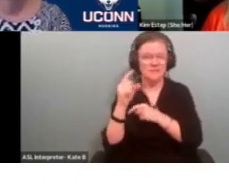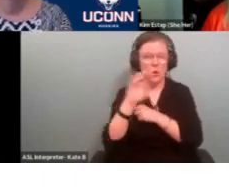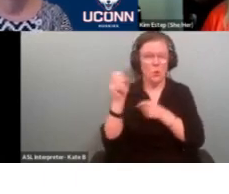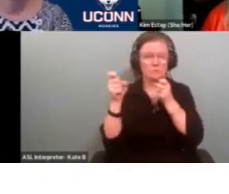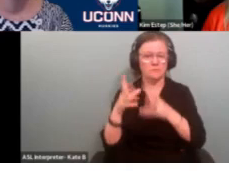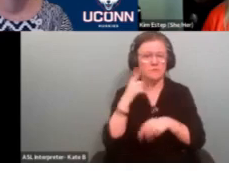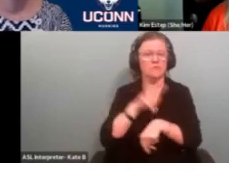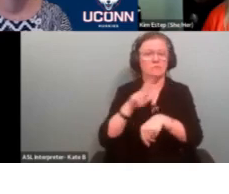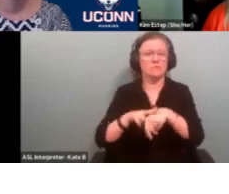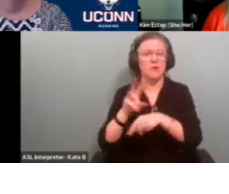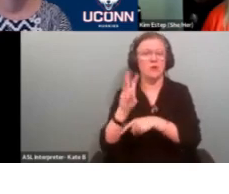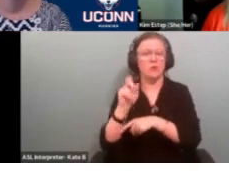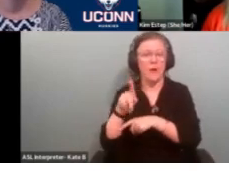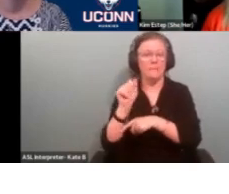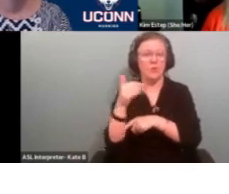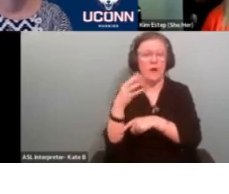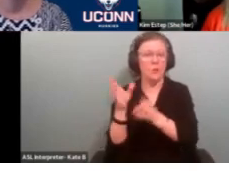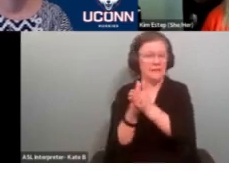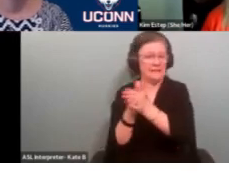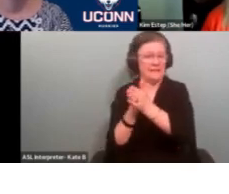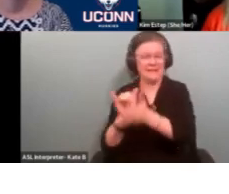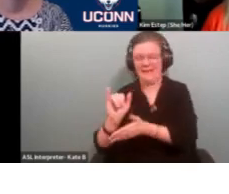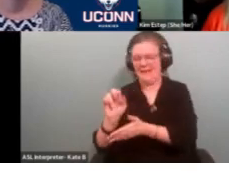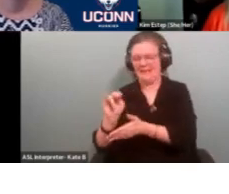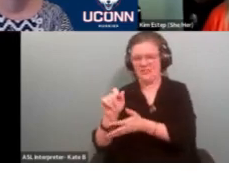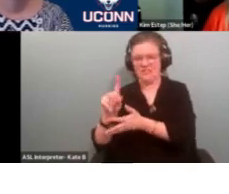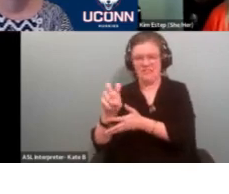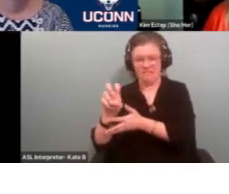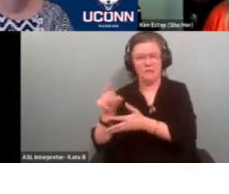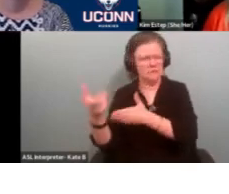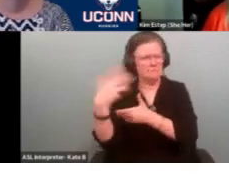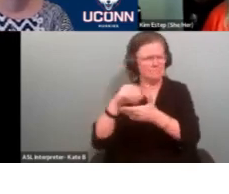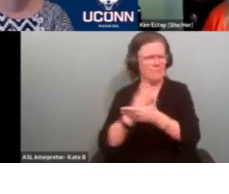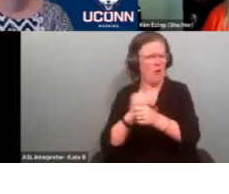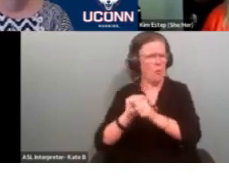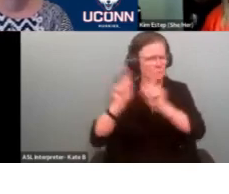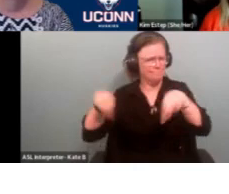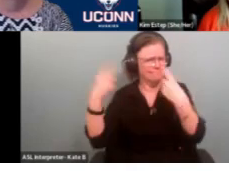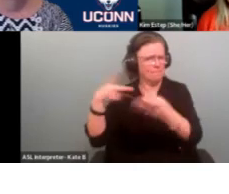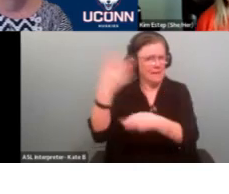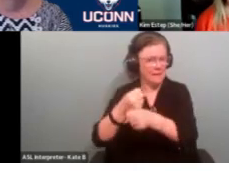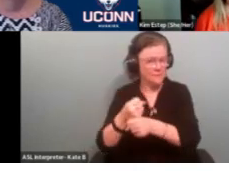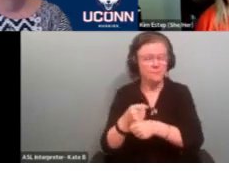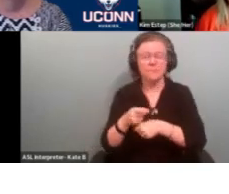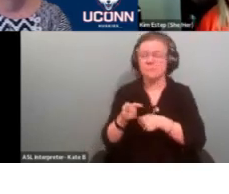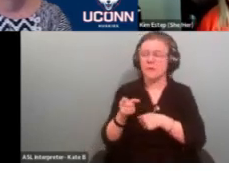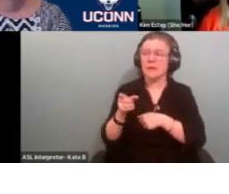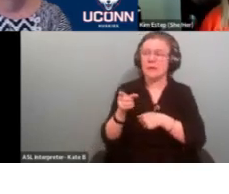National Wraparound Initiative. He's been part of wraparound for a really long time. And he actually started the Innovations